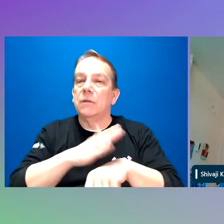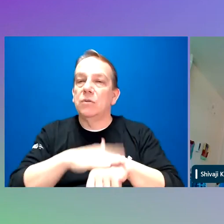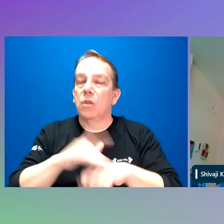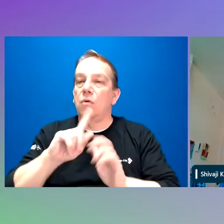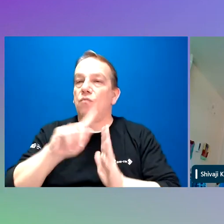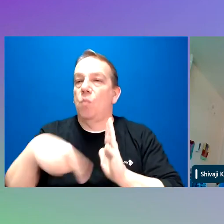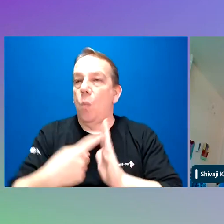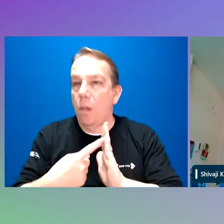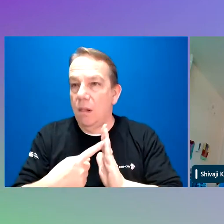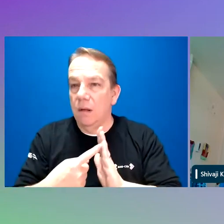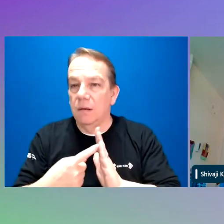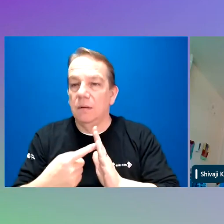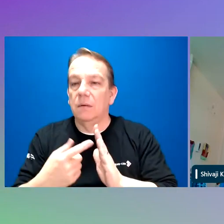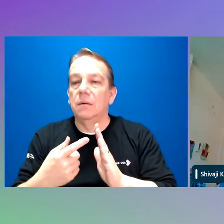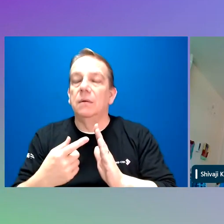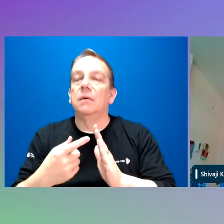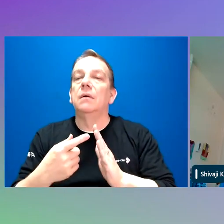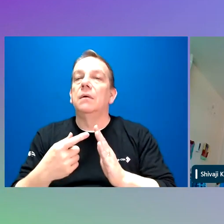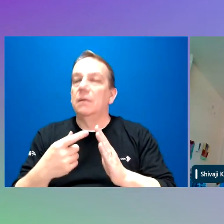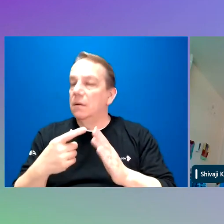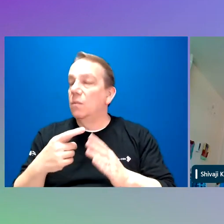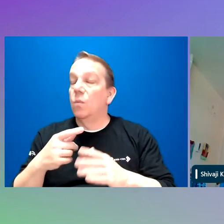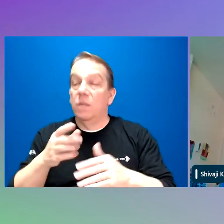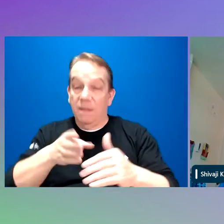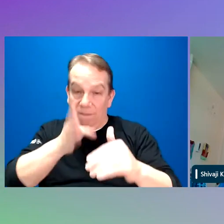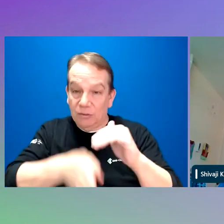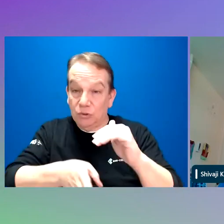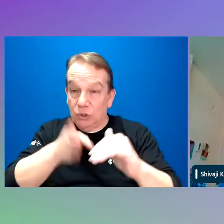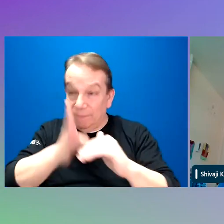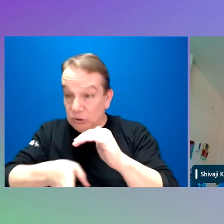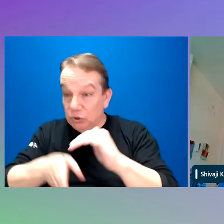those modules, we offer them